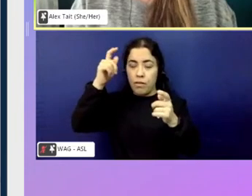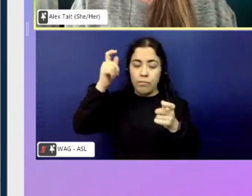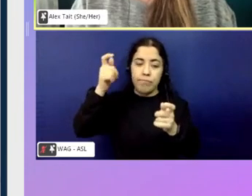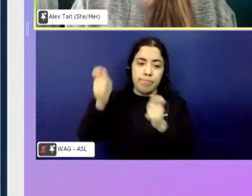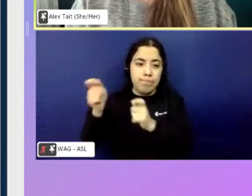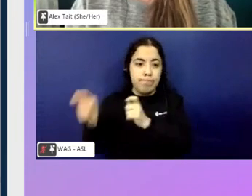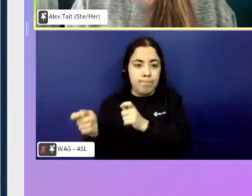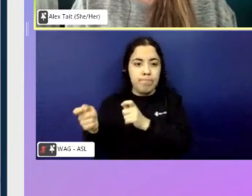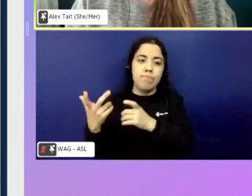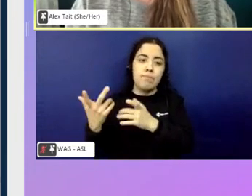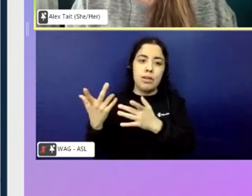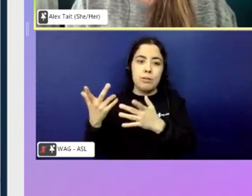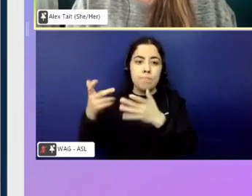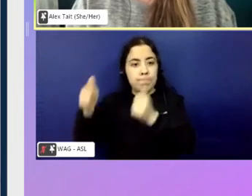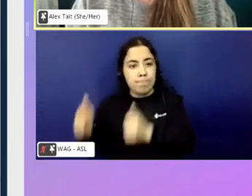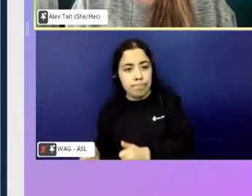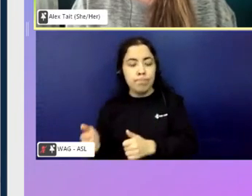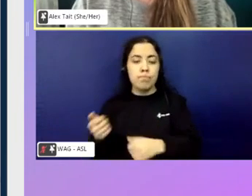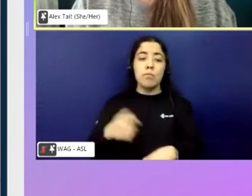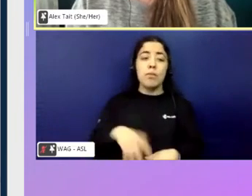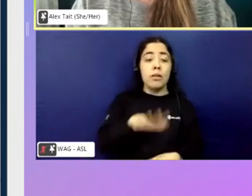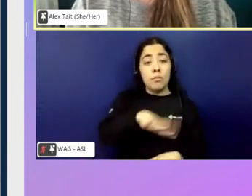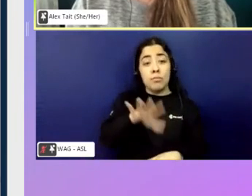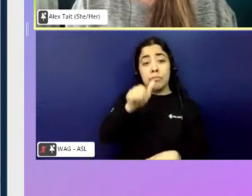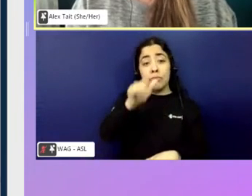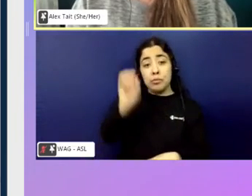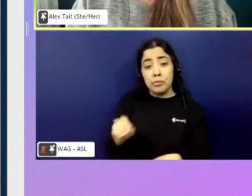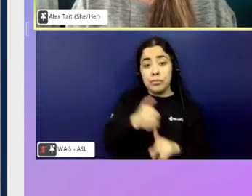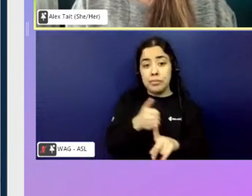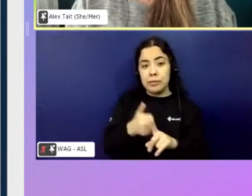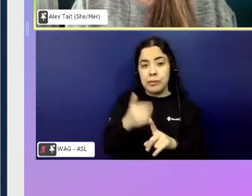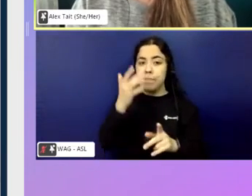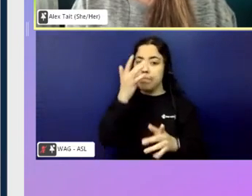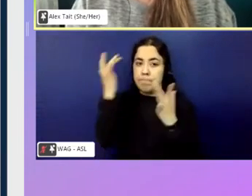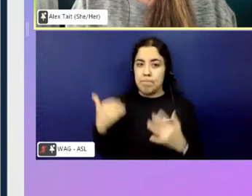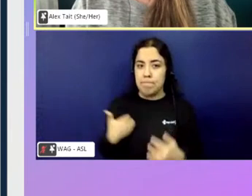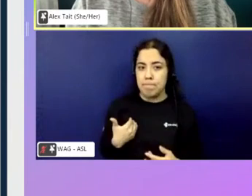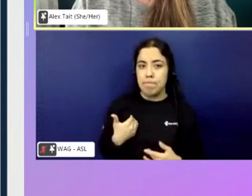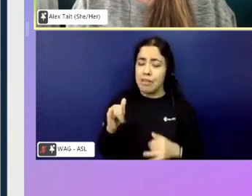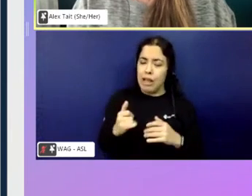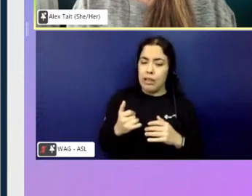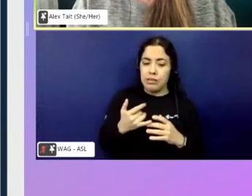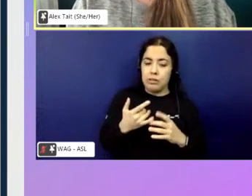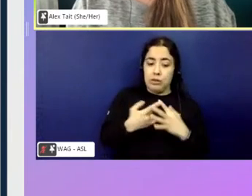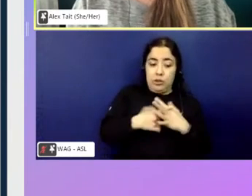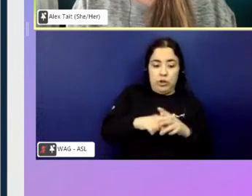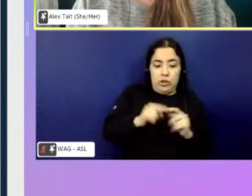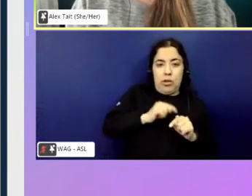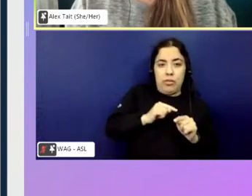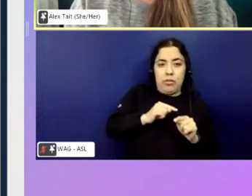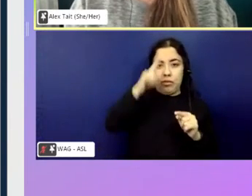impairment, 10% of seniors have dementia. Though web content accessibility guidelines have criteria that